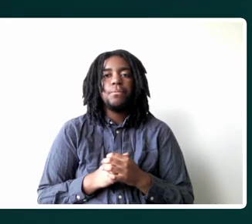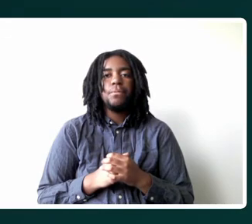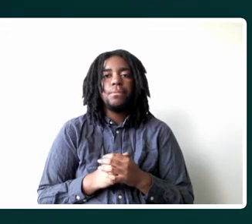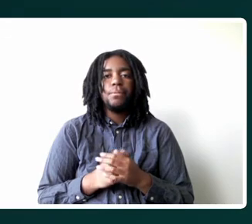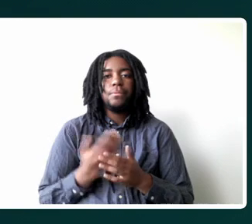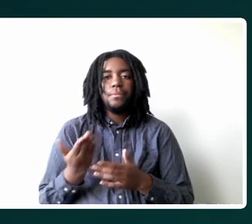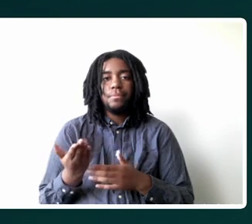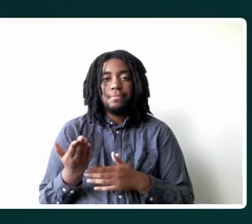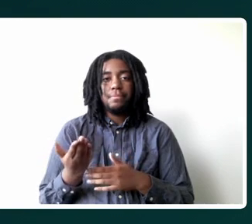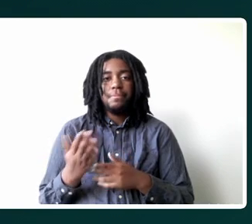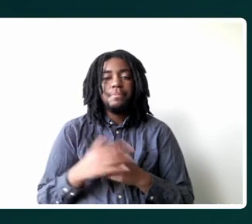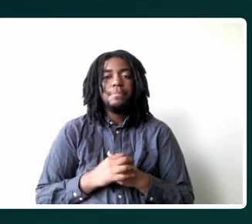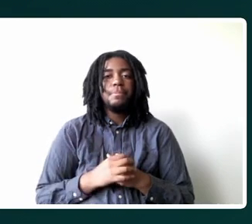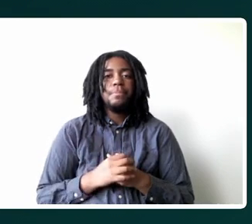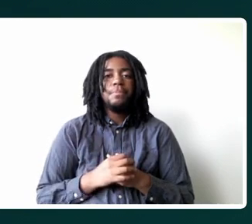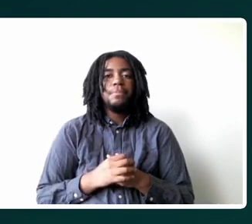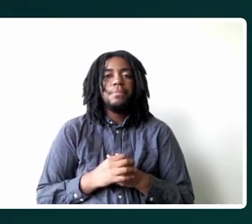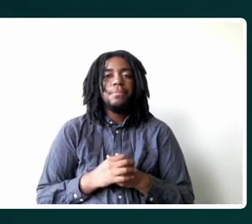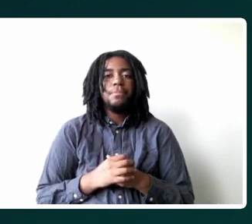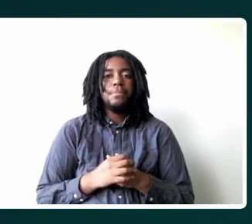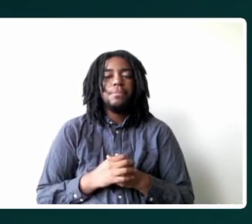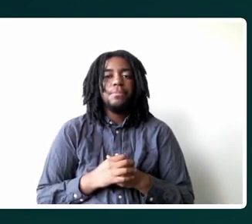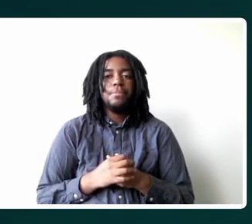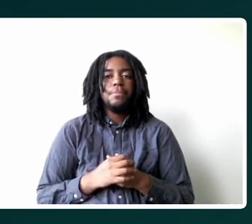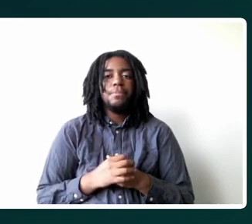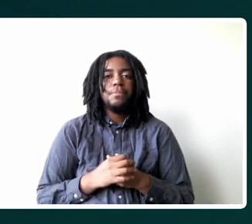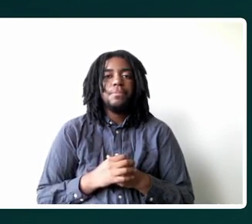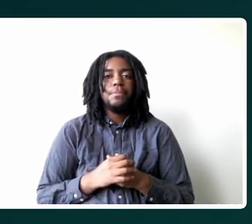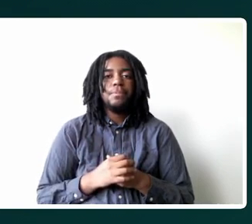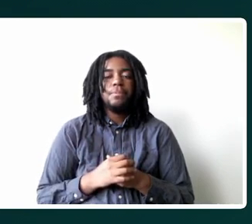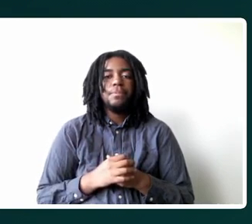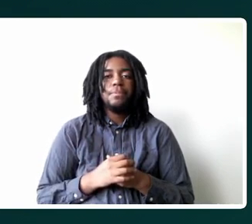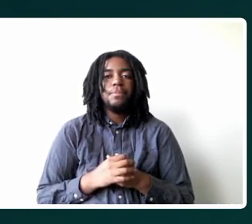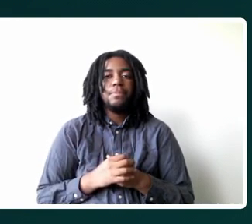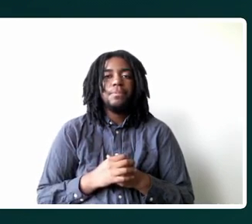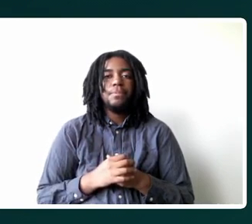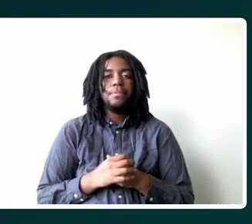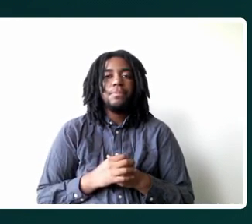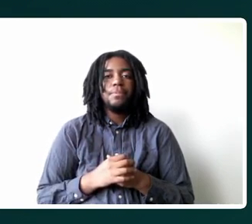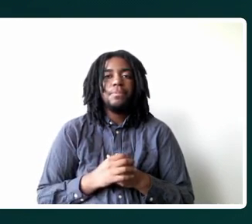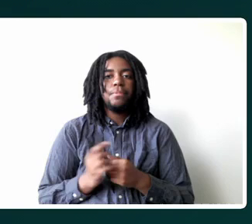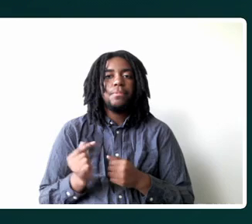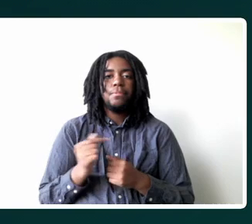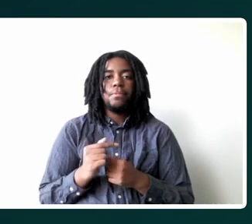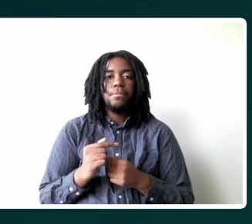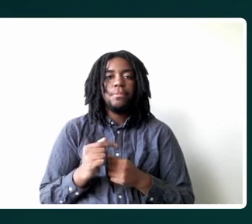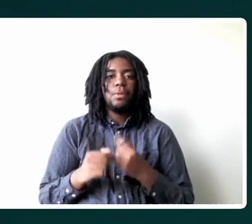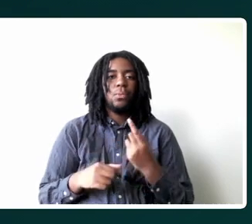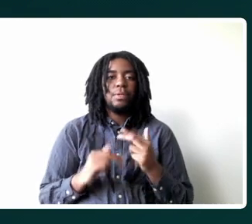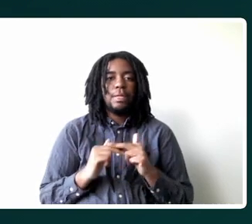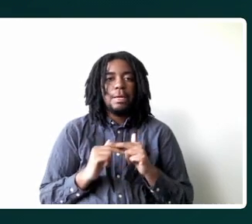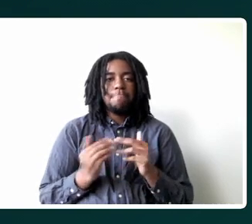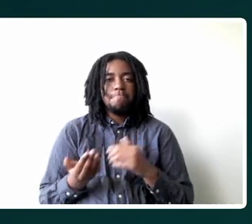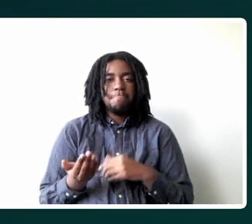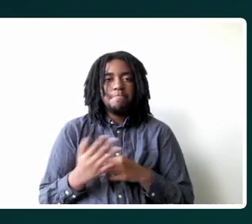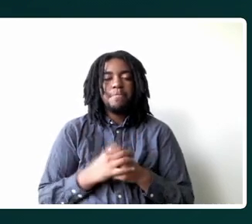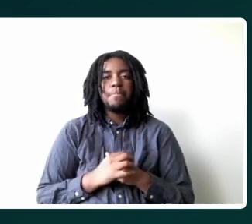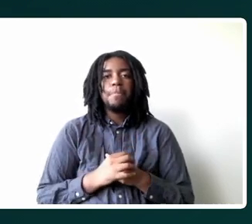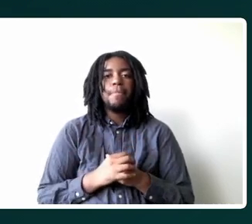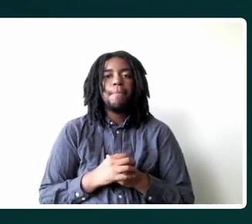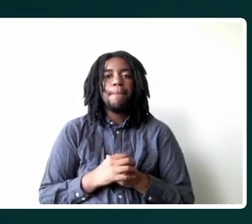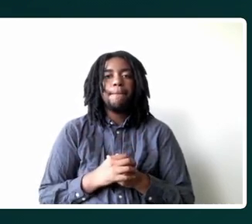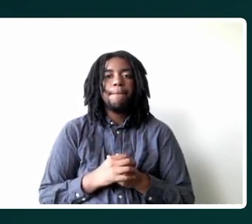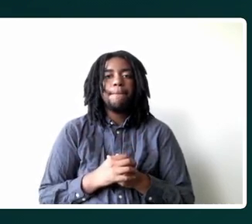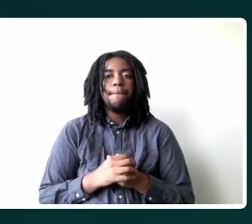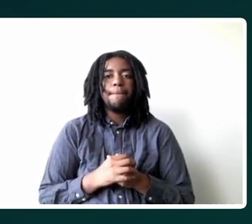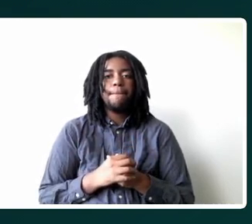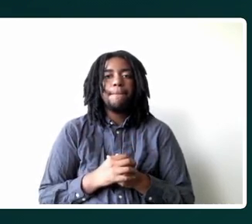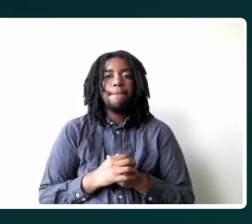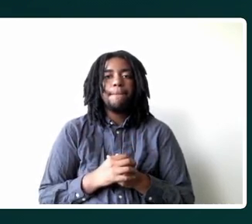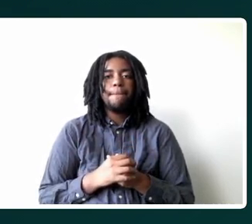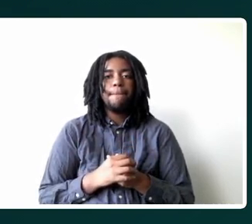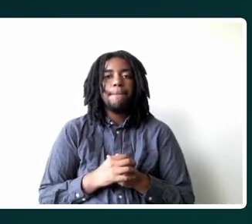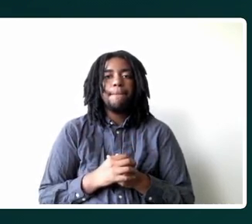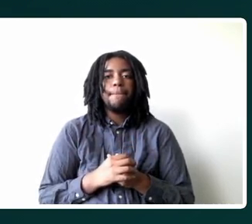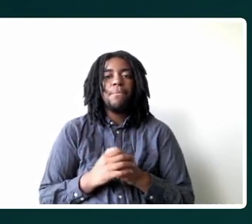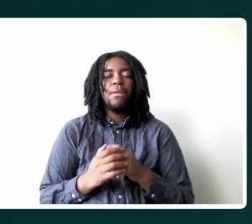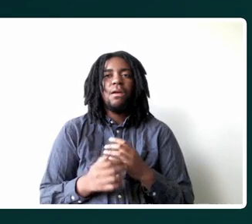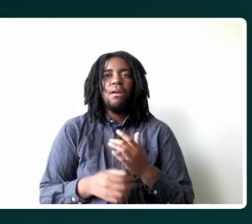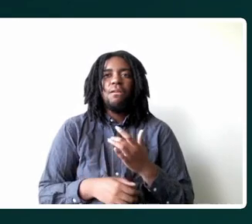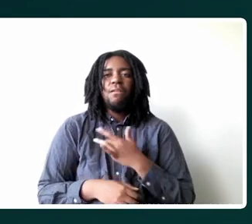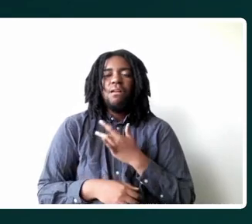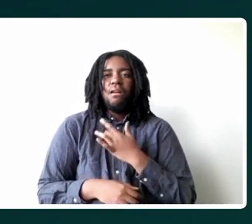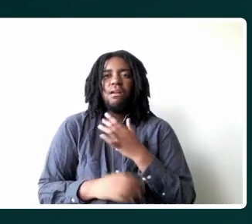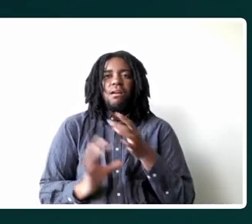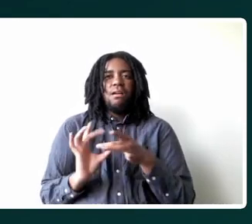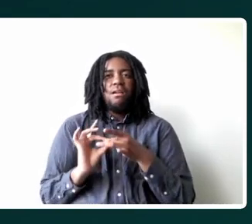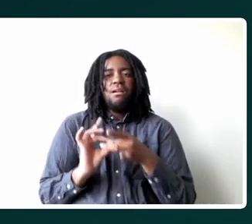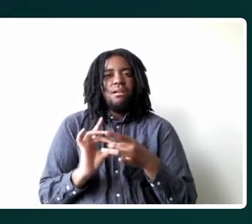please. There we go. Oh, let's go back one slide. "I saw myself reflected in the works of art, and